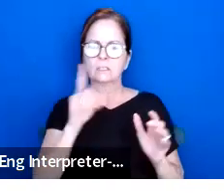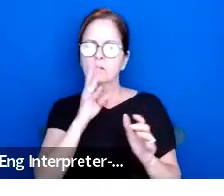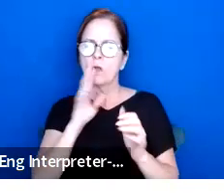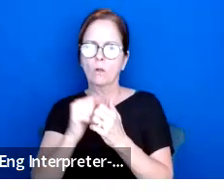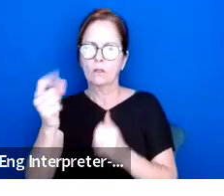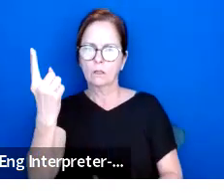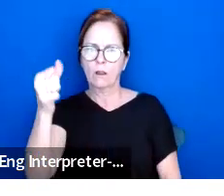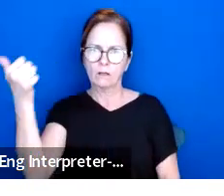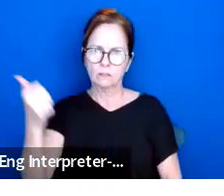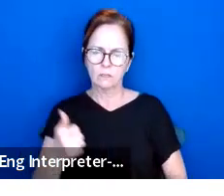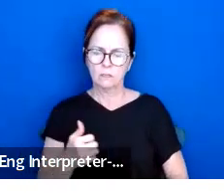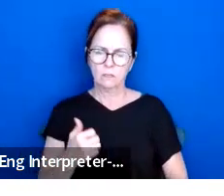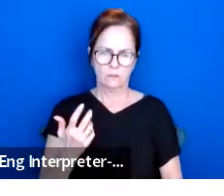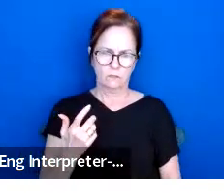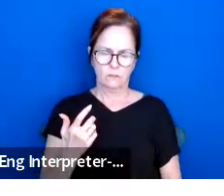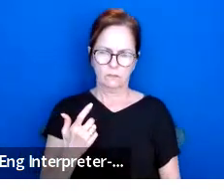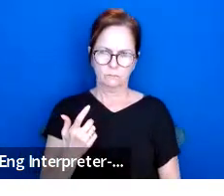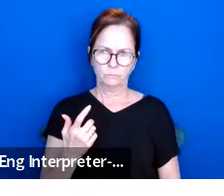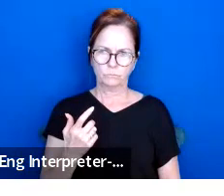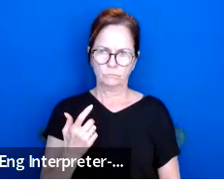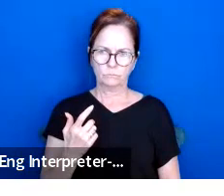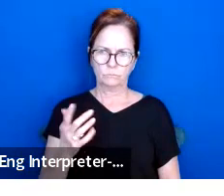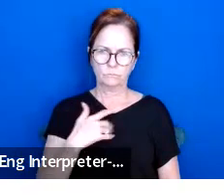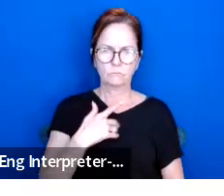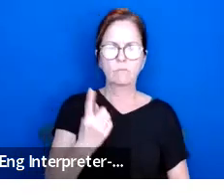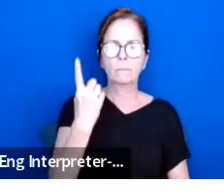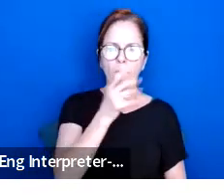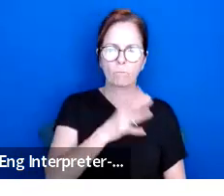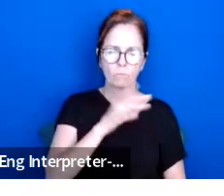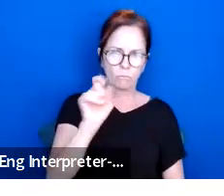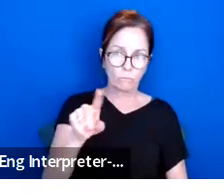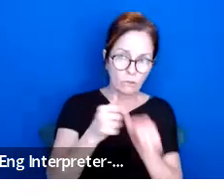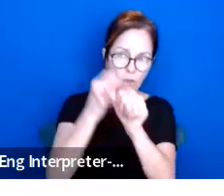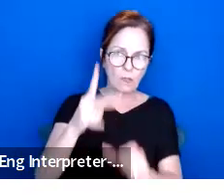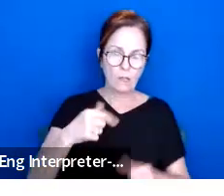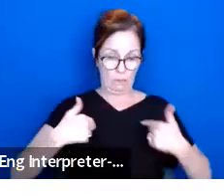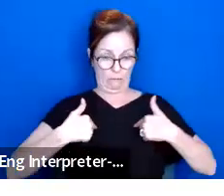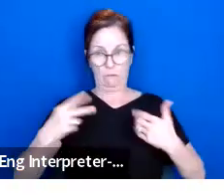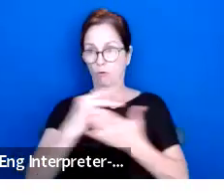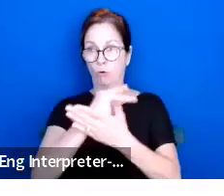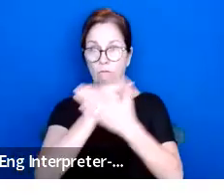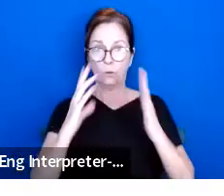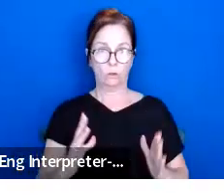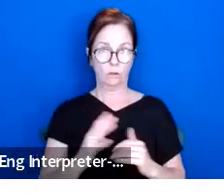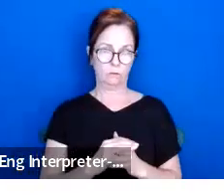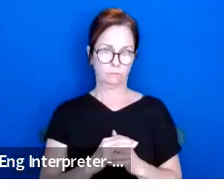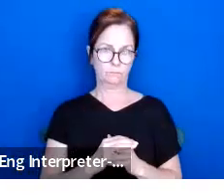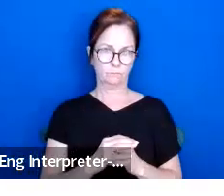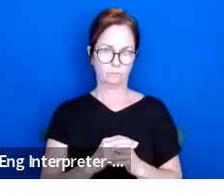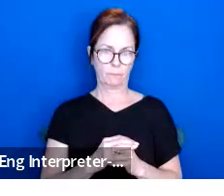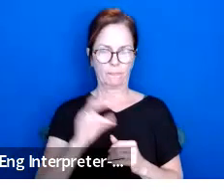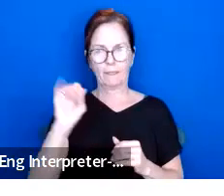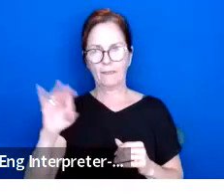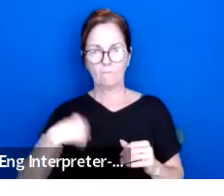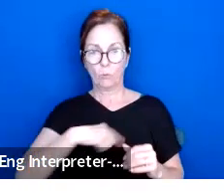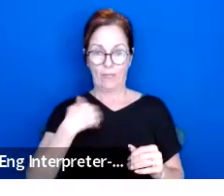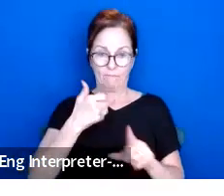Okay, so, just as a follow up to that, if so as a reviewer then, if we are presented with a self-study document.